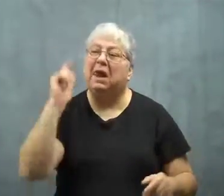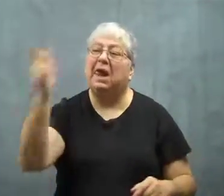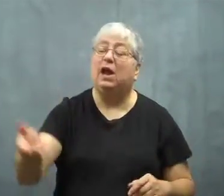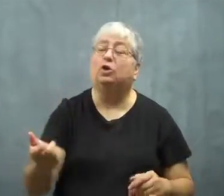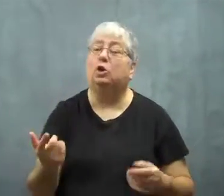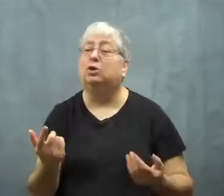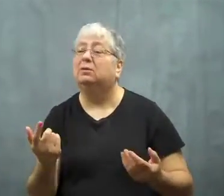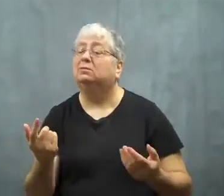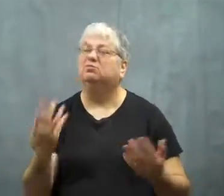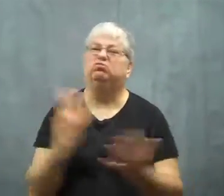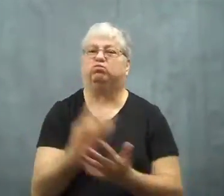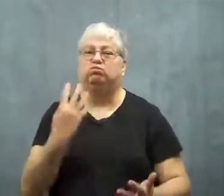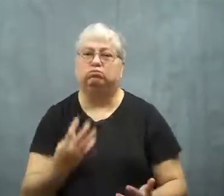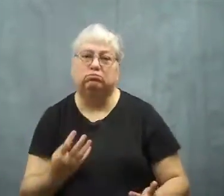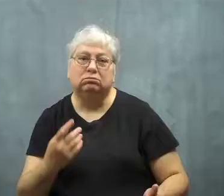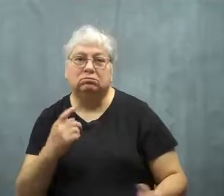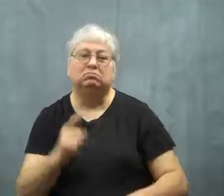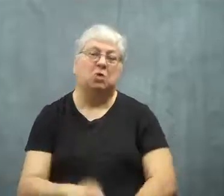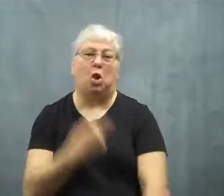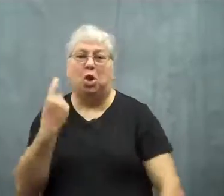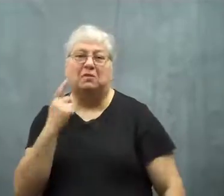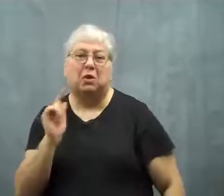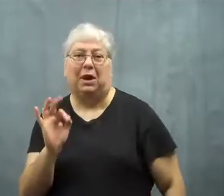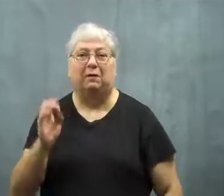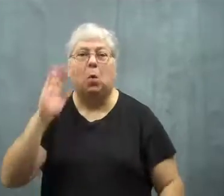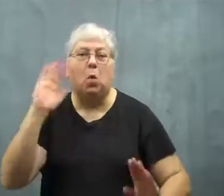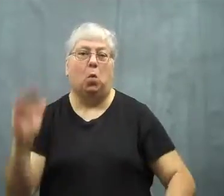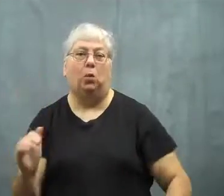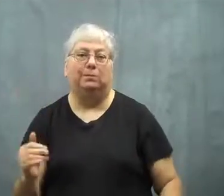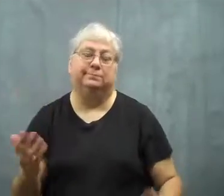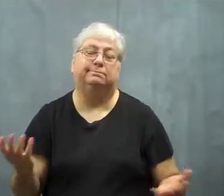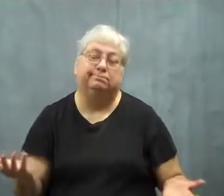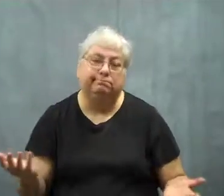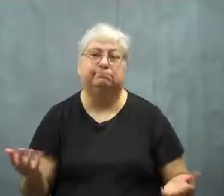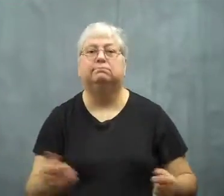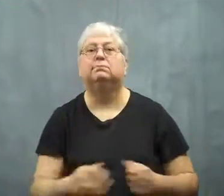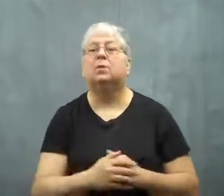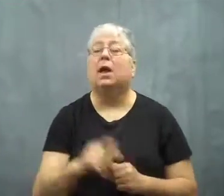and he would later have to serve life in prison.